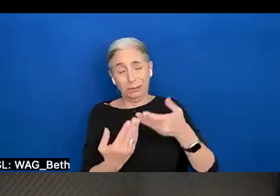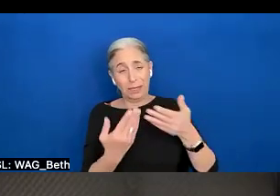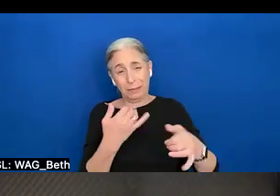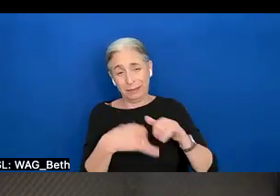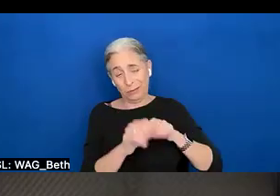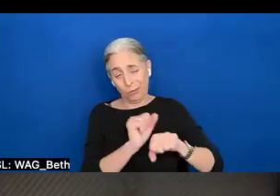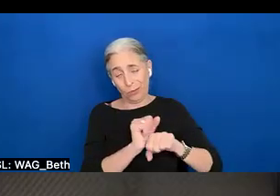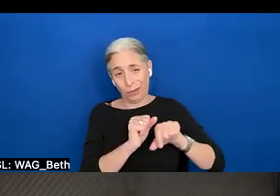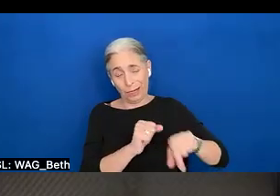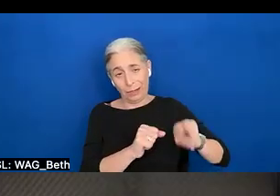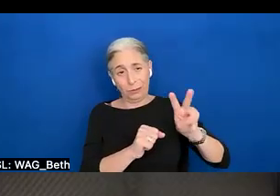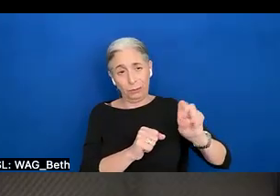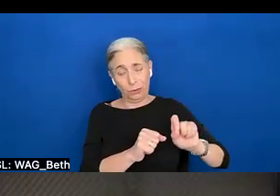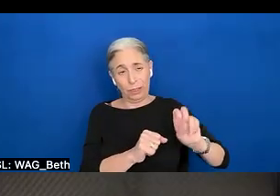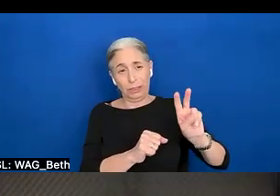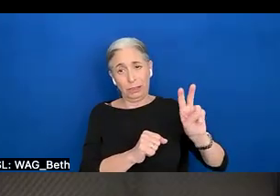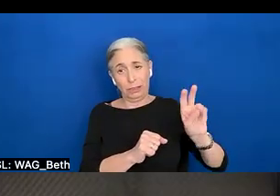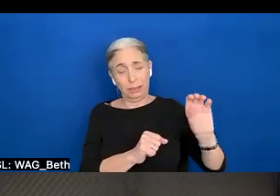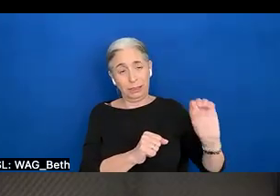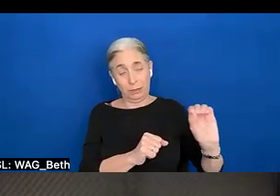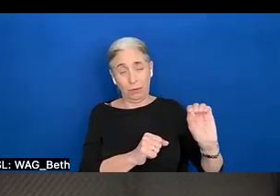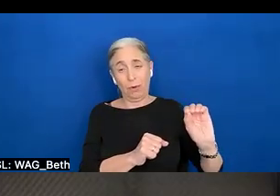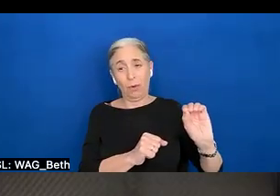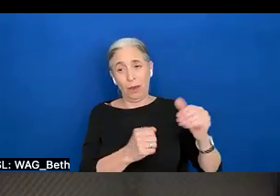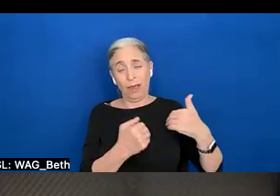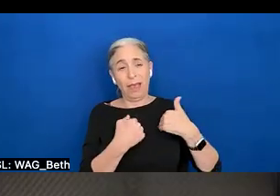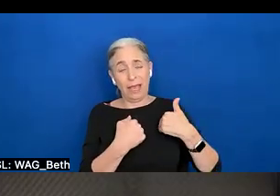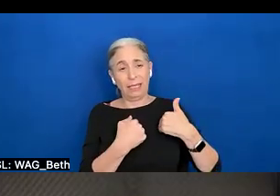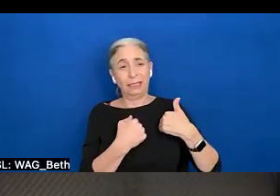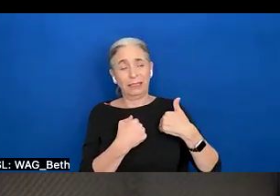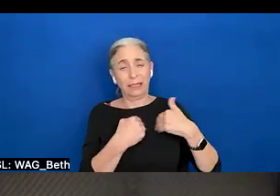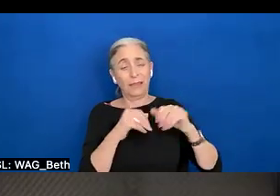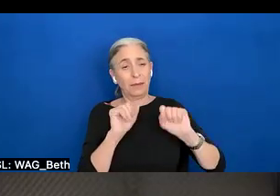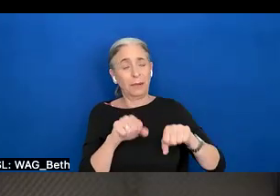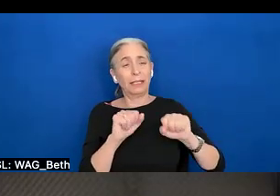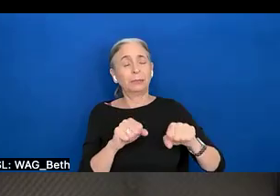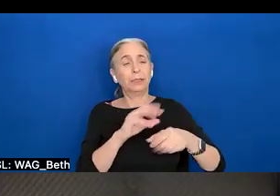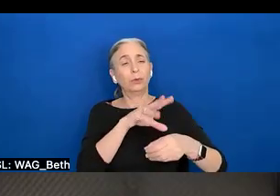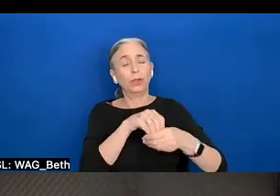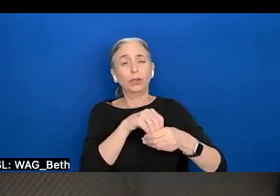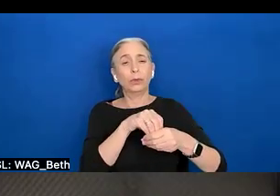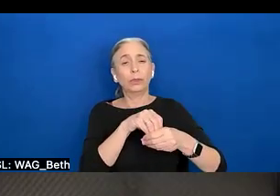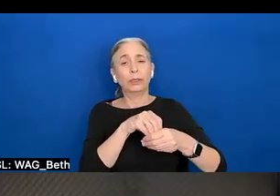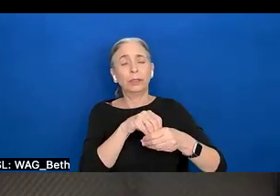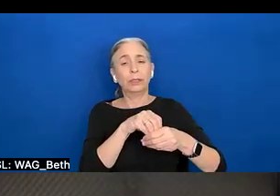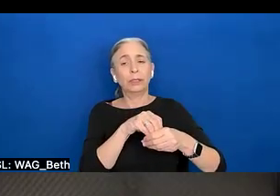But PDF 2.0 has the possibility to include math ML